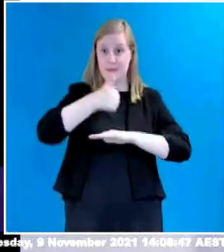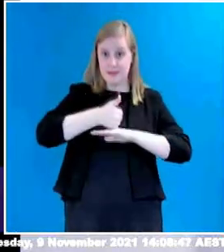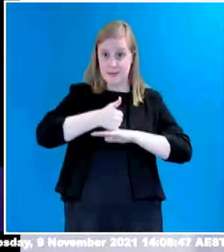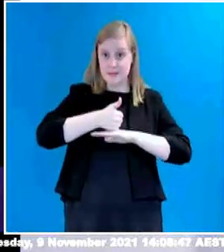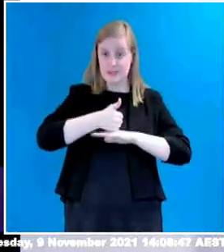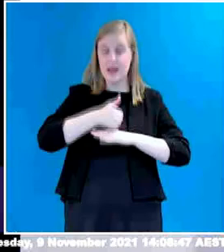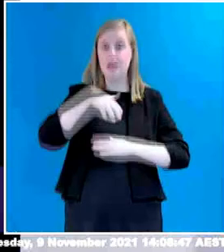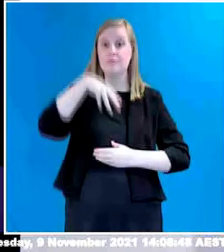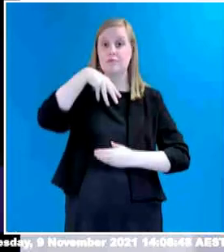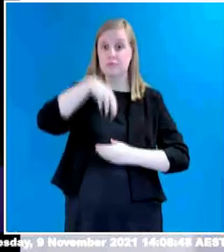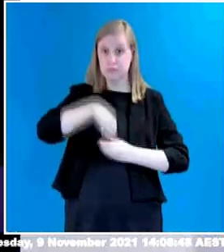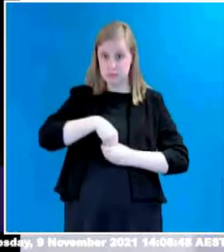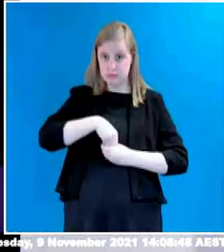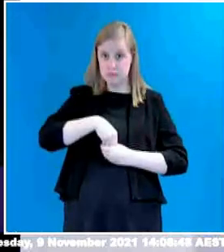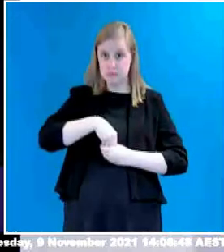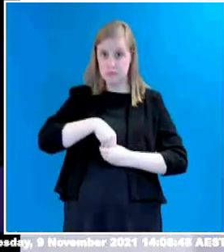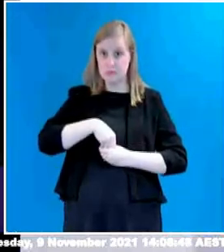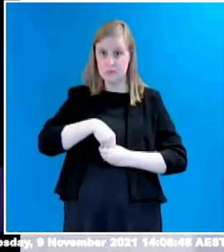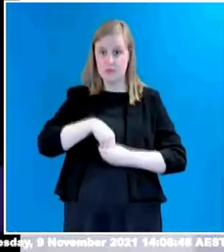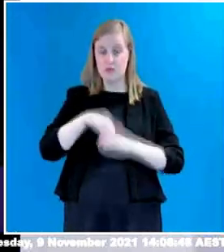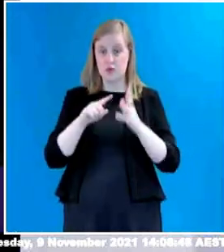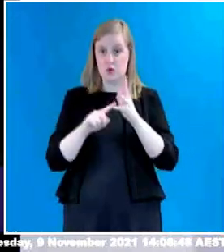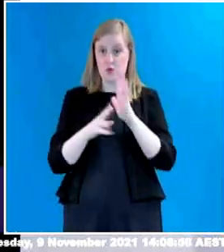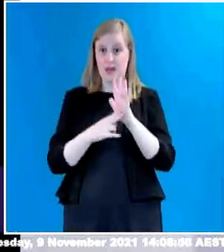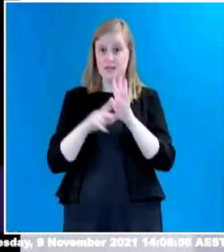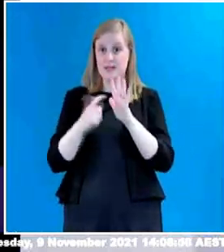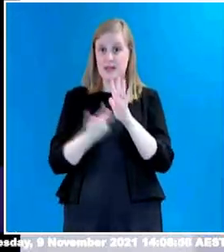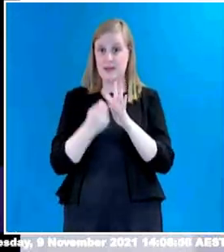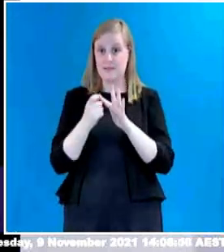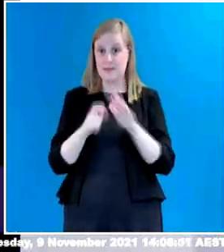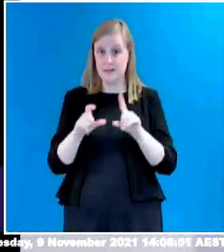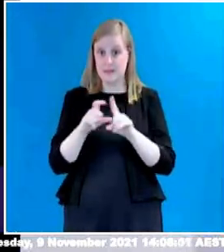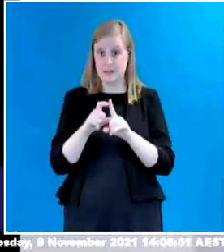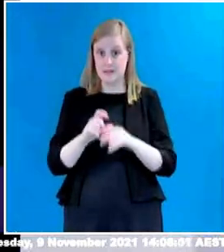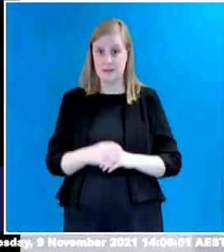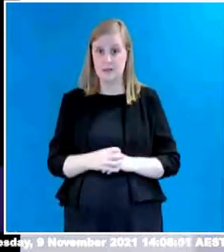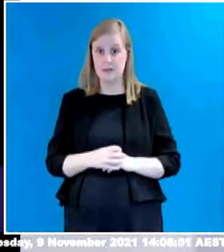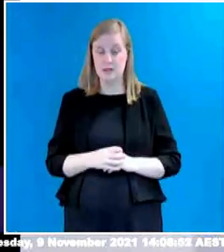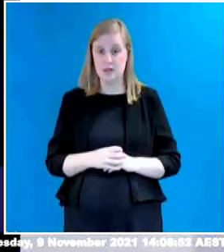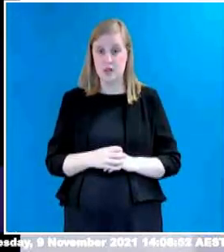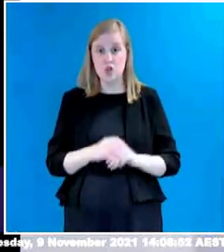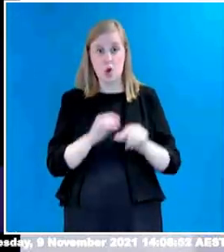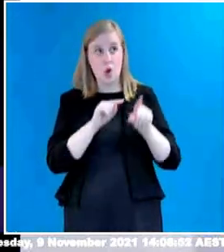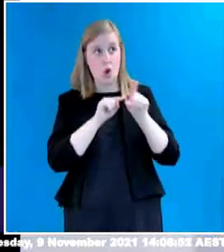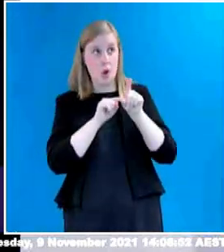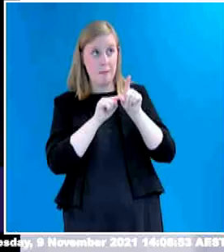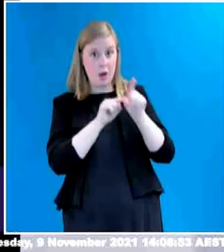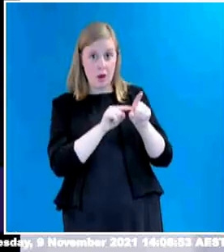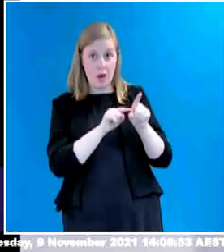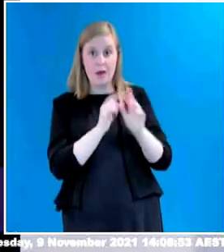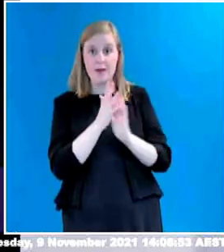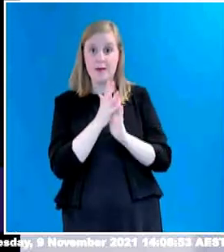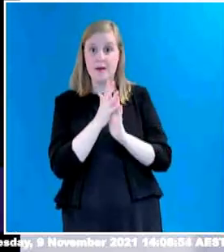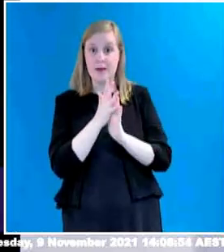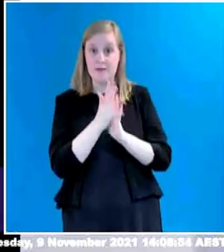With respect to compliance, does that mean that Australia says it is compliant